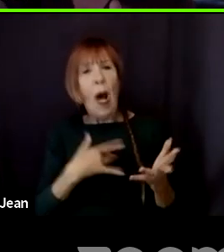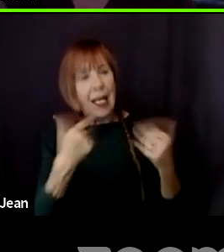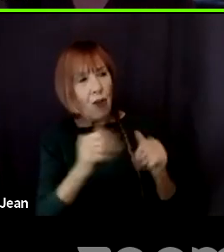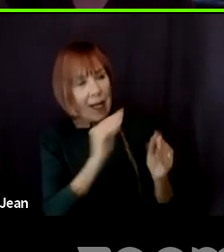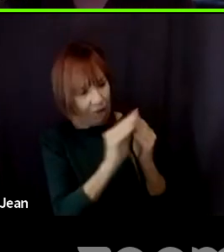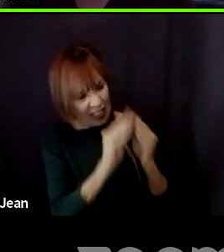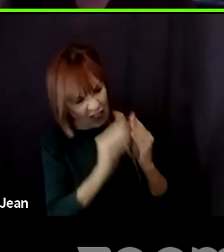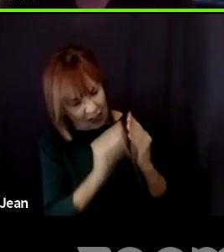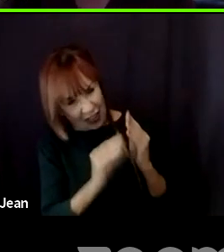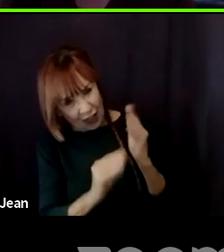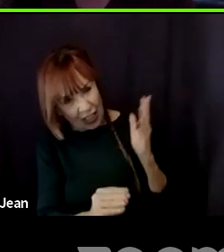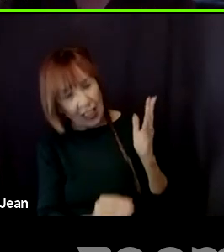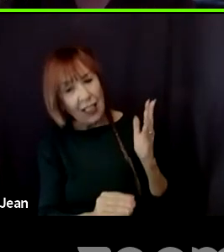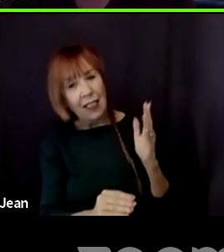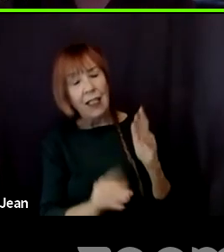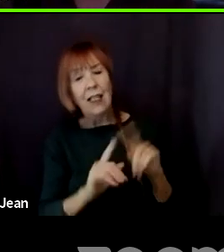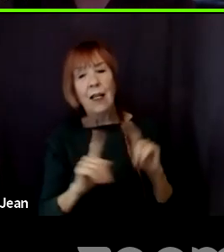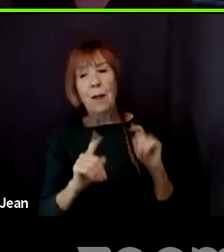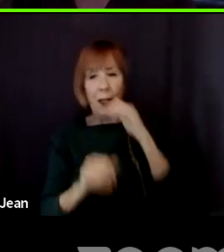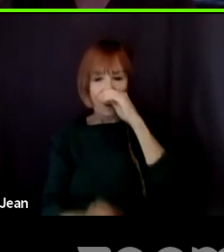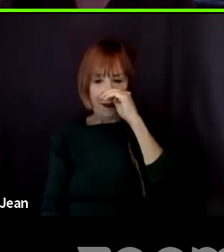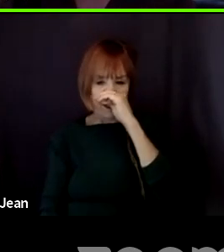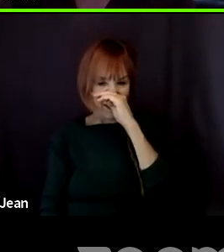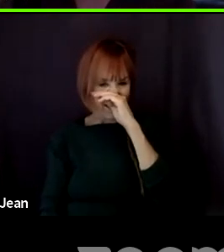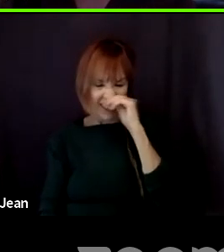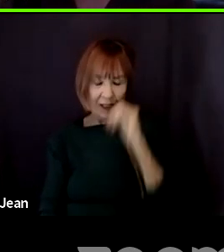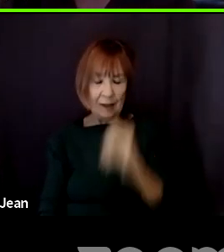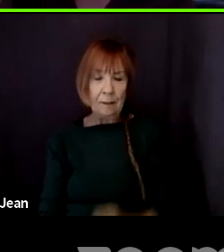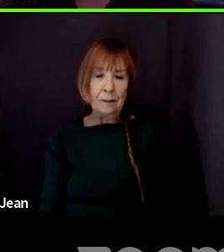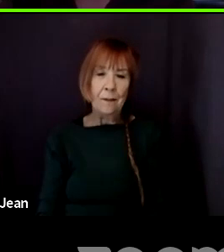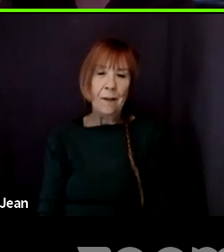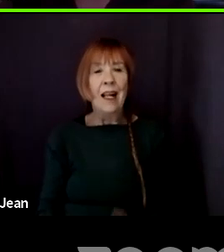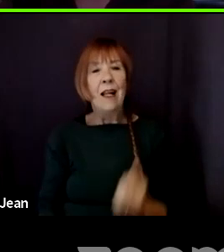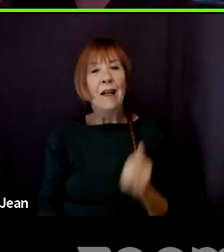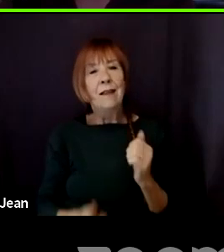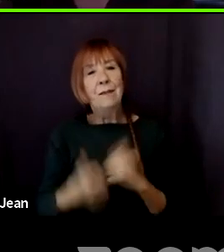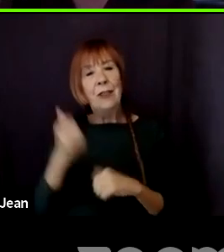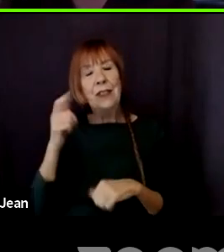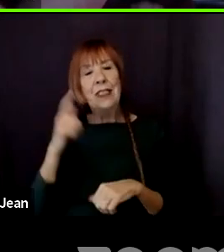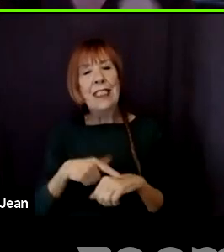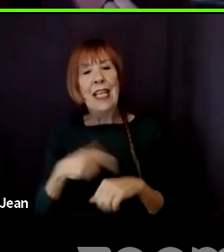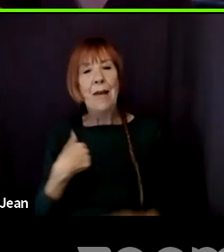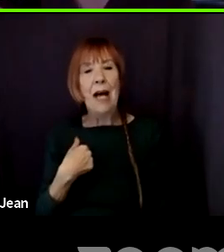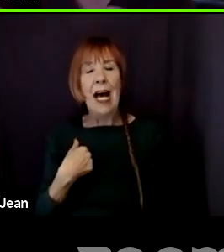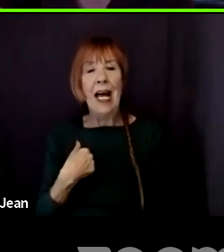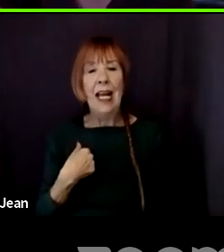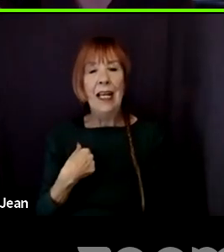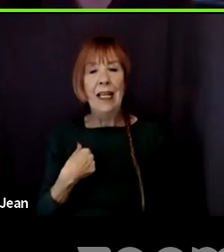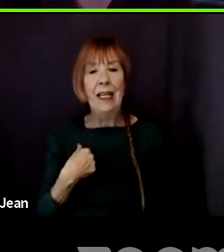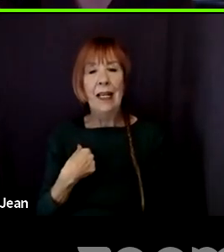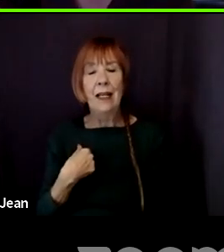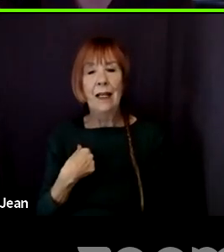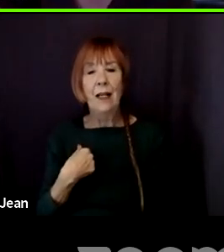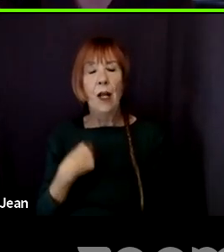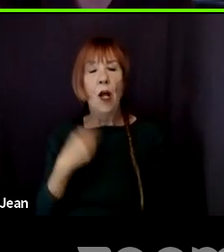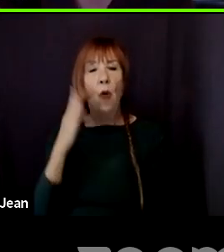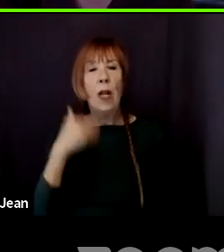and then generally we'll go through and do a character voice pass,